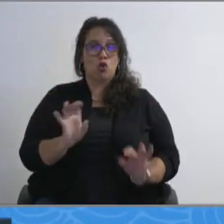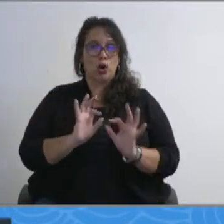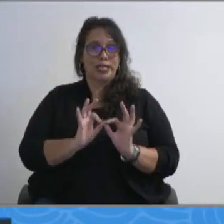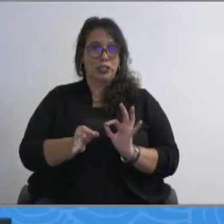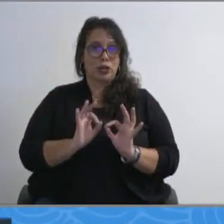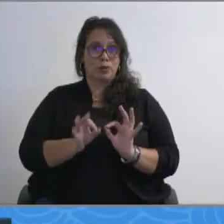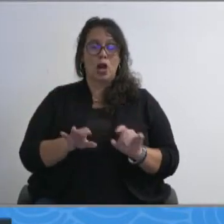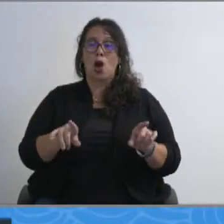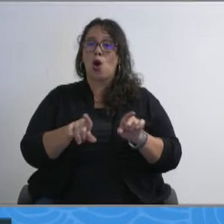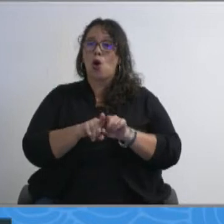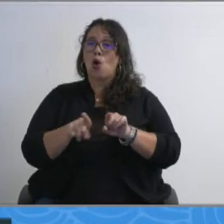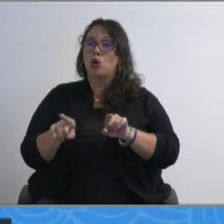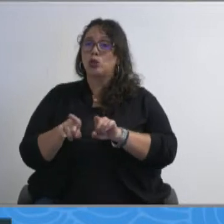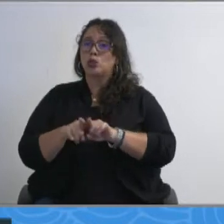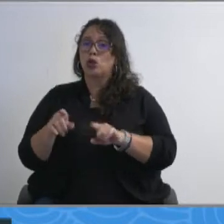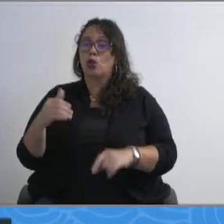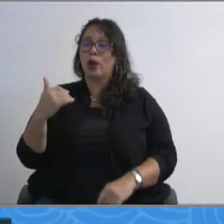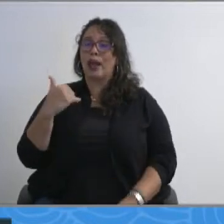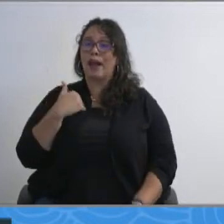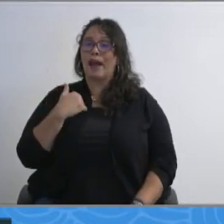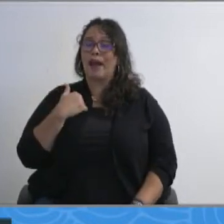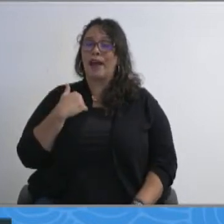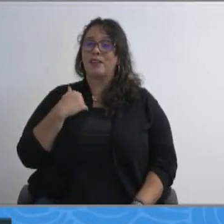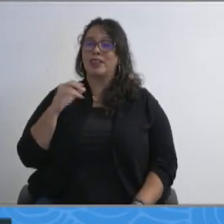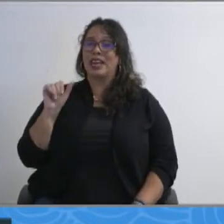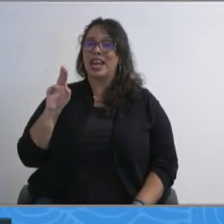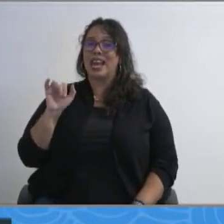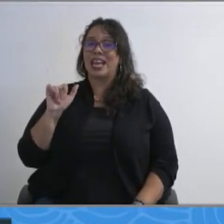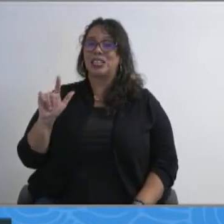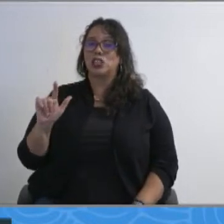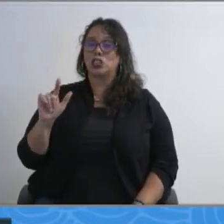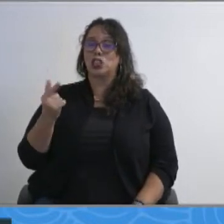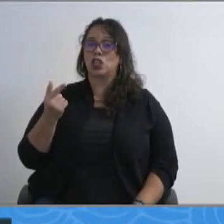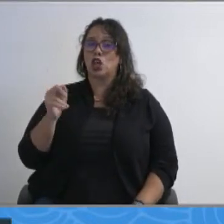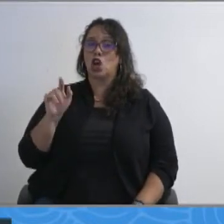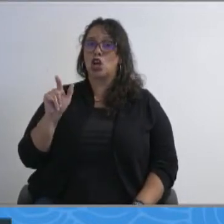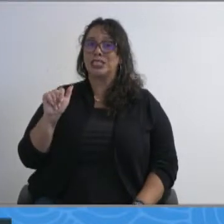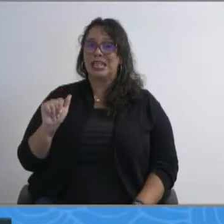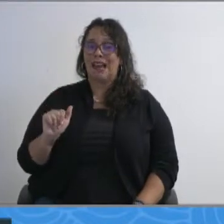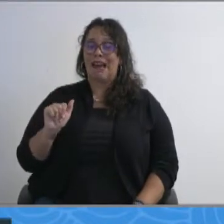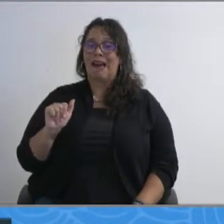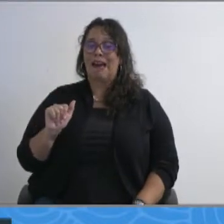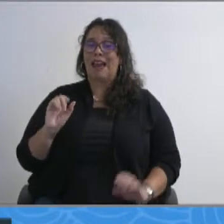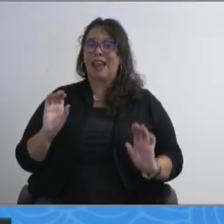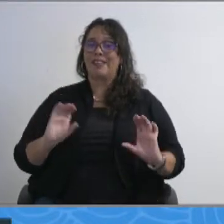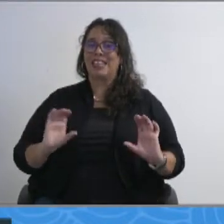We also have Angel Garcia who, in the chat, is placing our agenda,